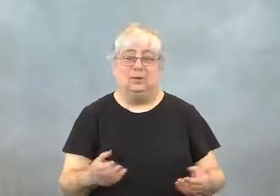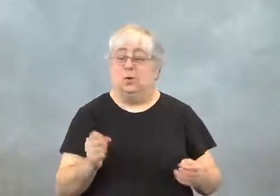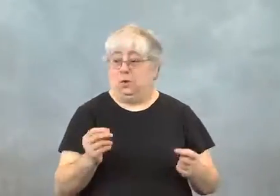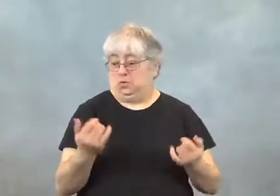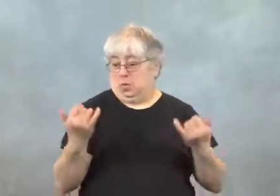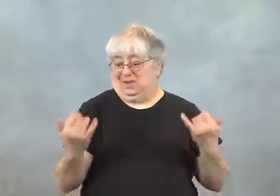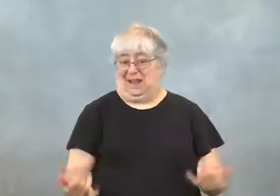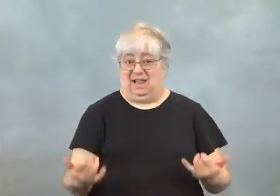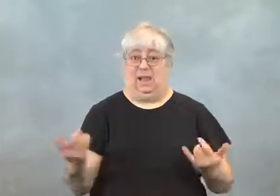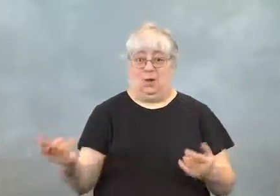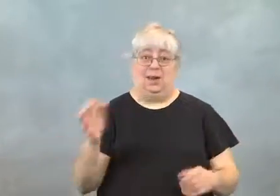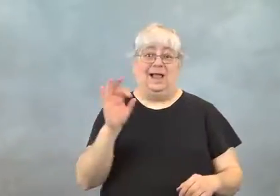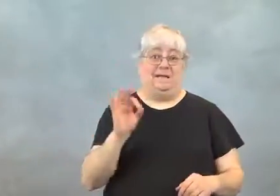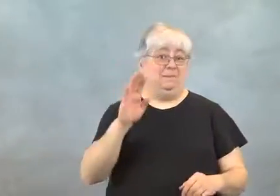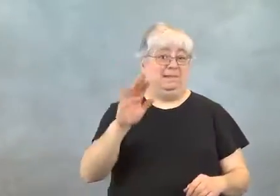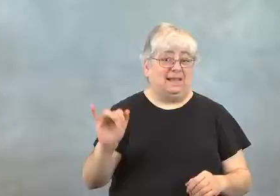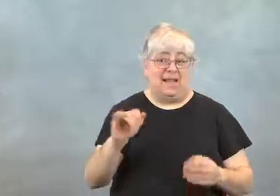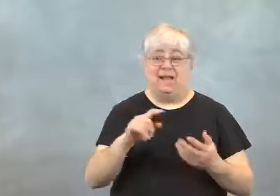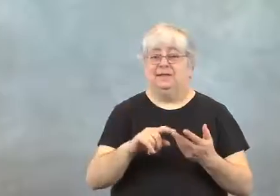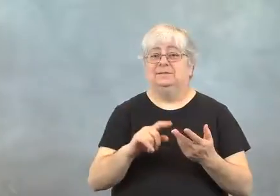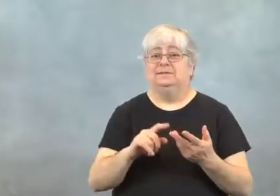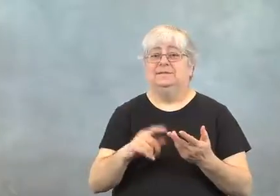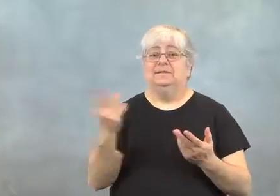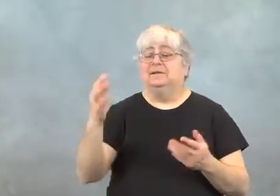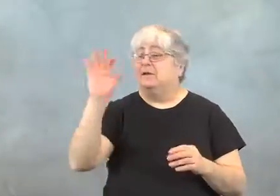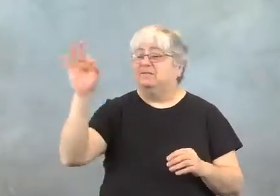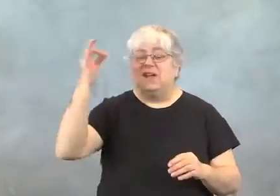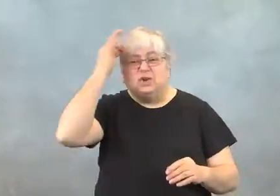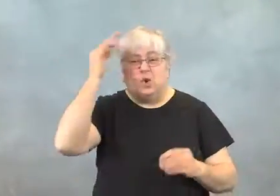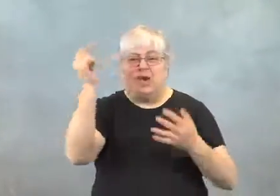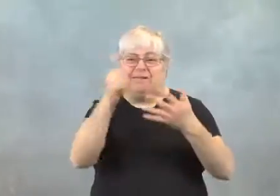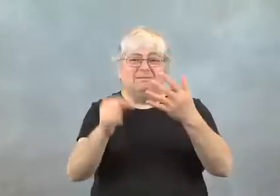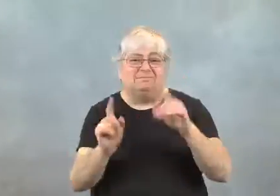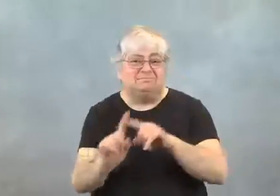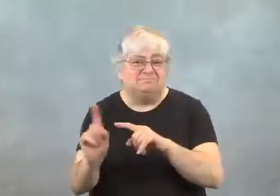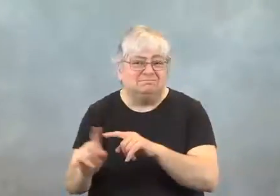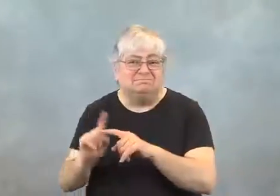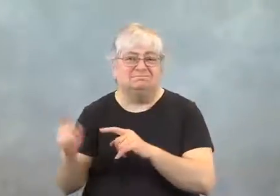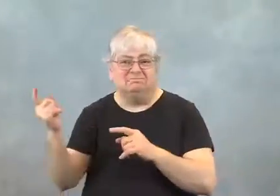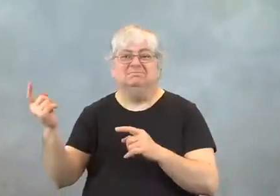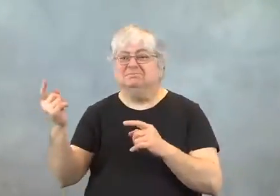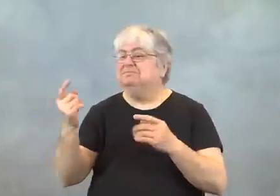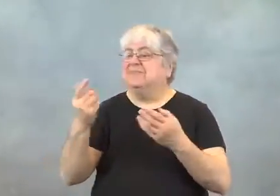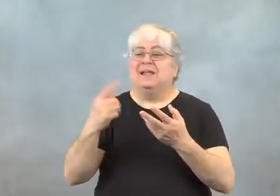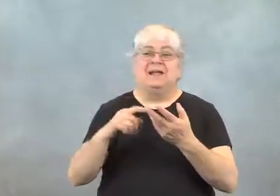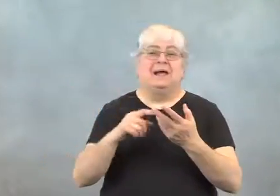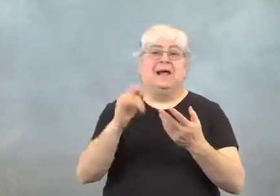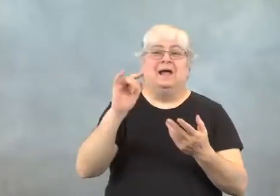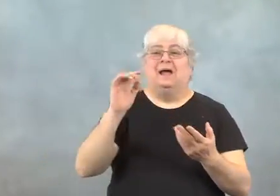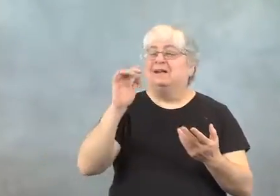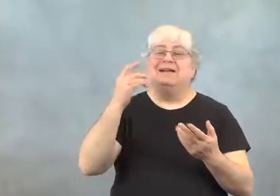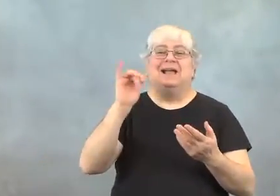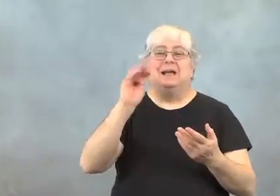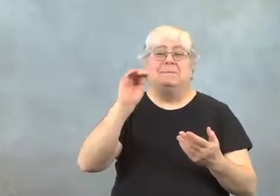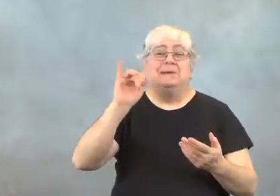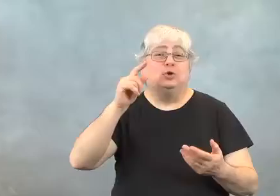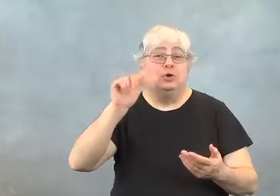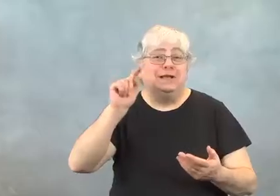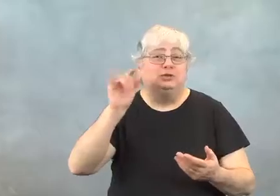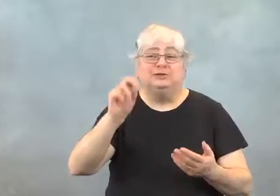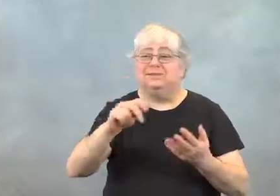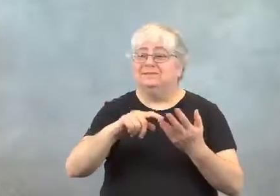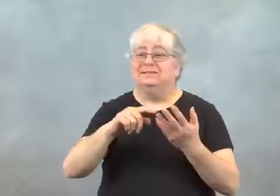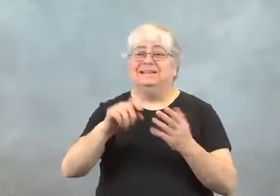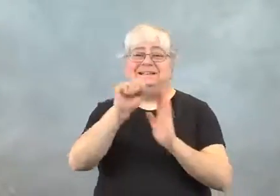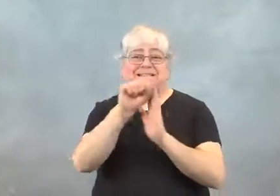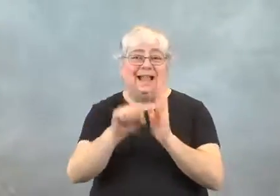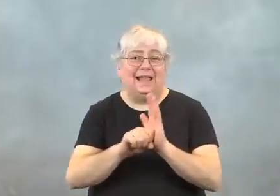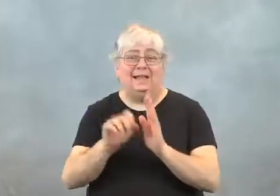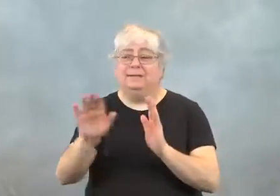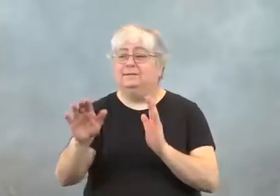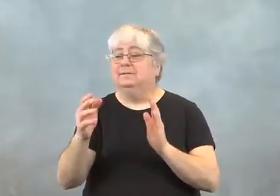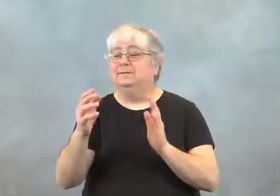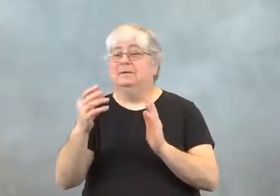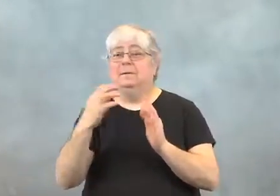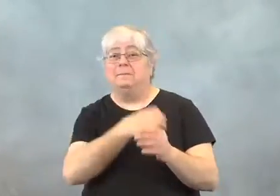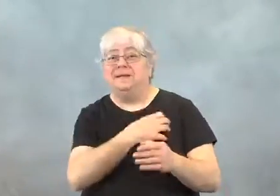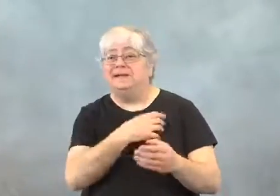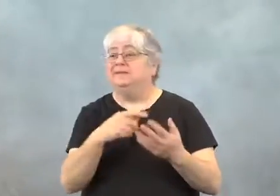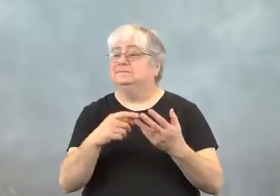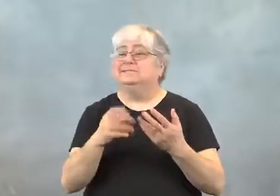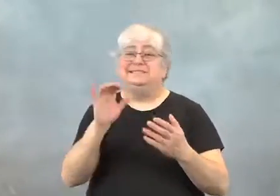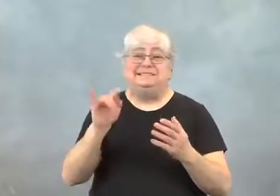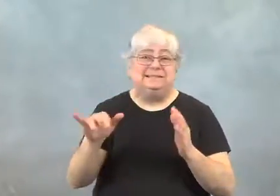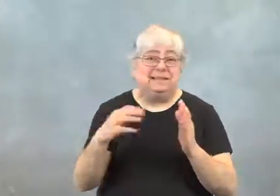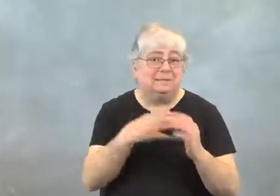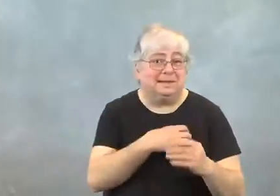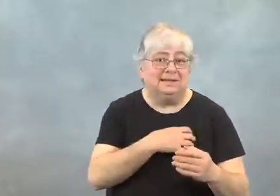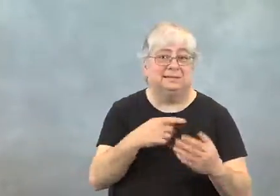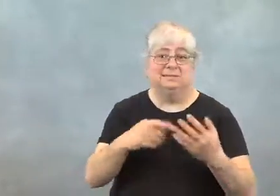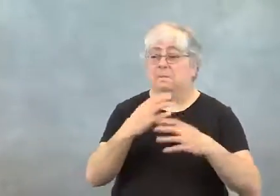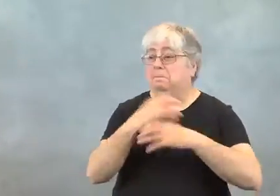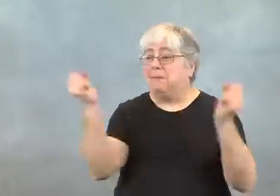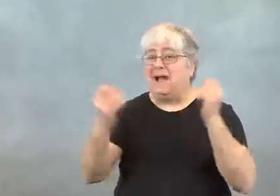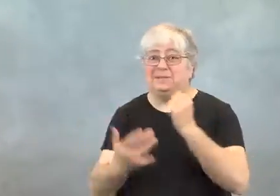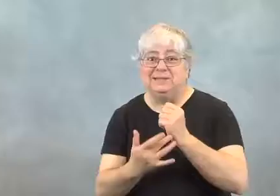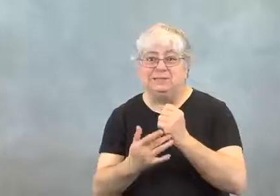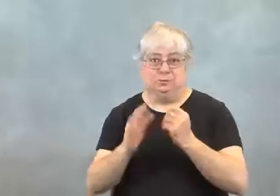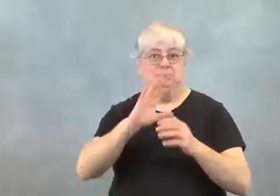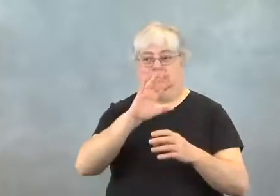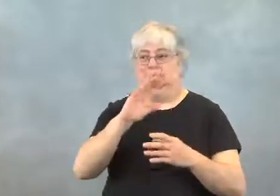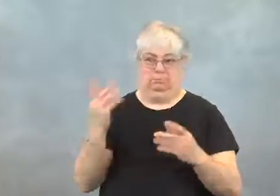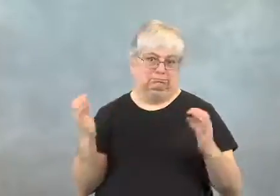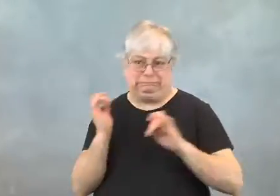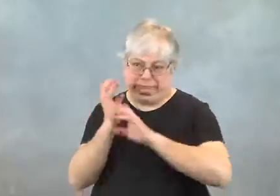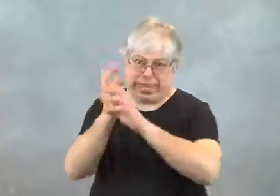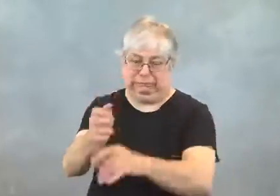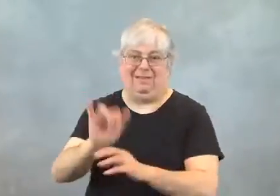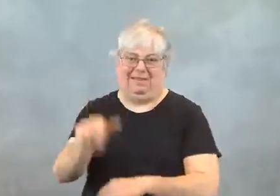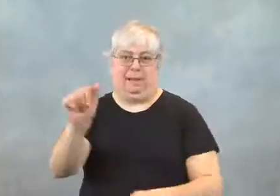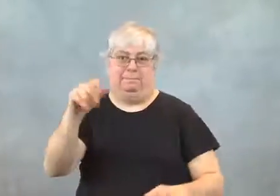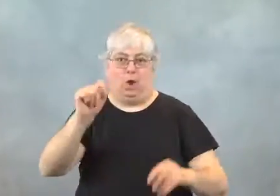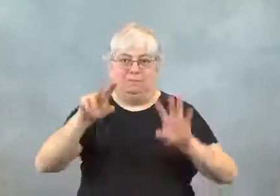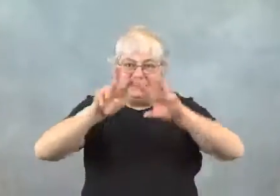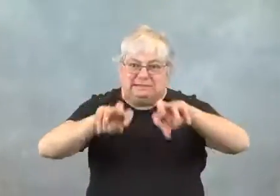The FBI, federal agencies, immigration, state and local police and bomb techs